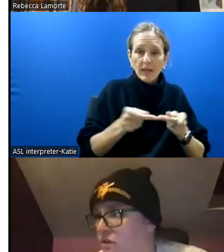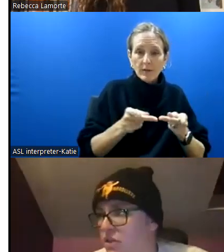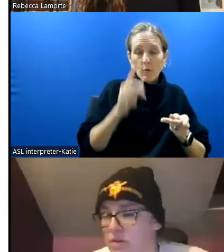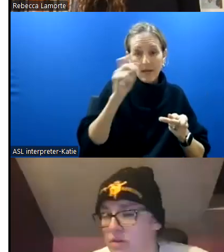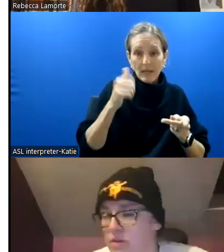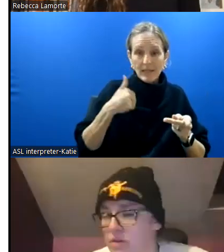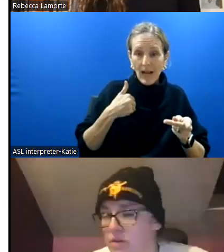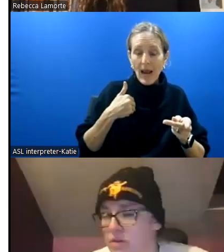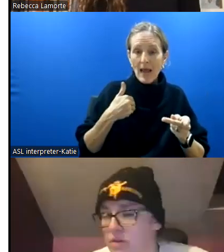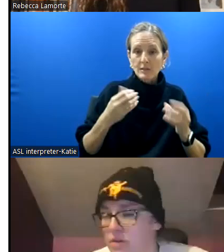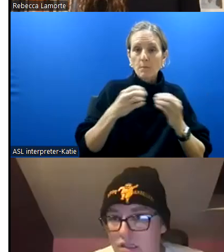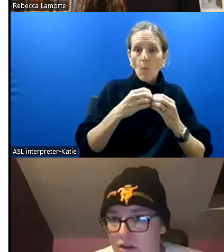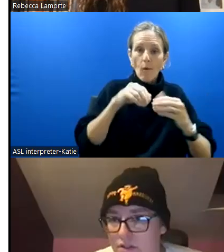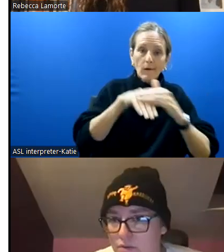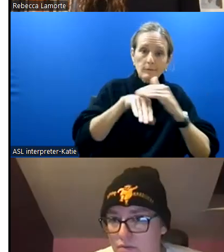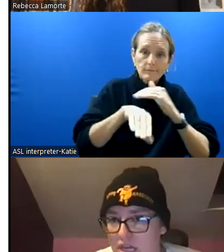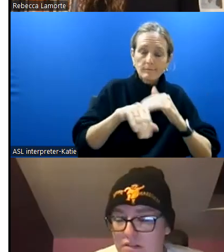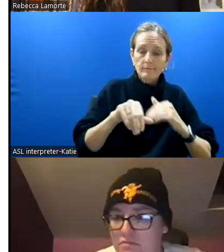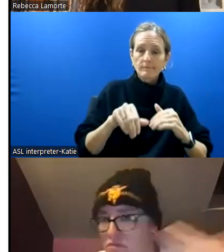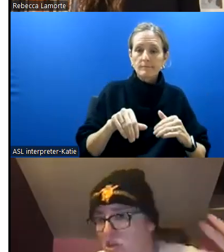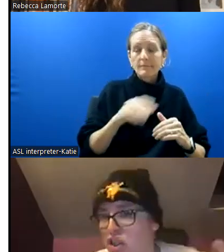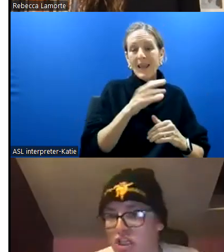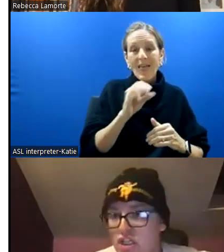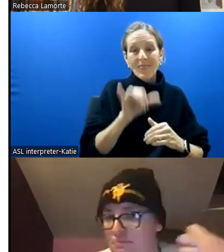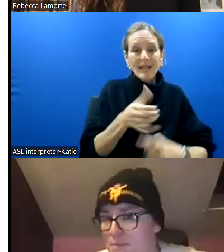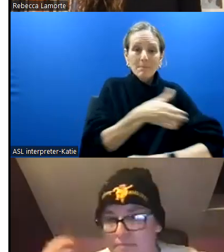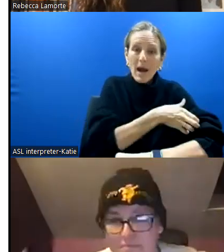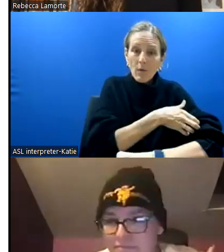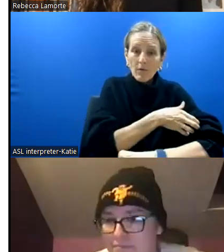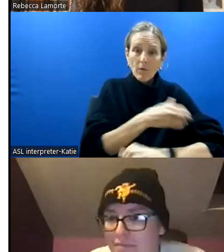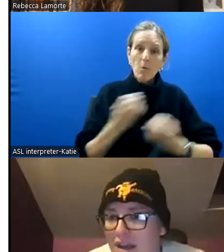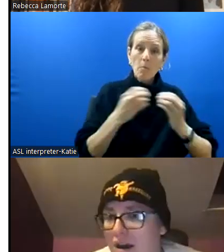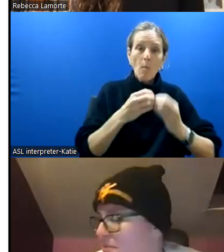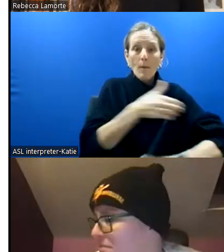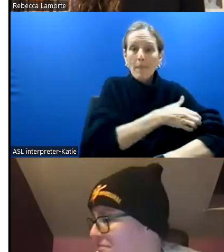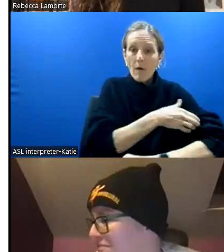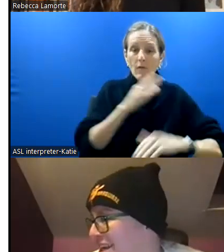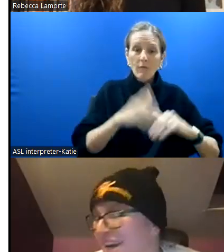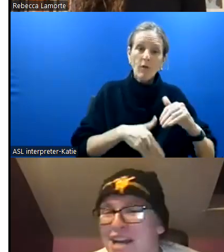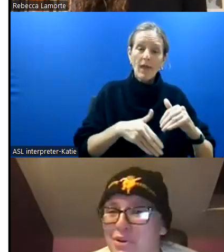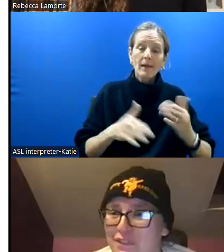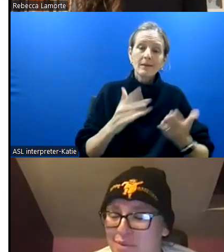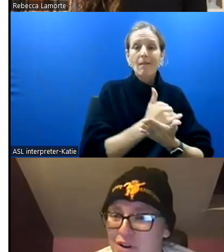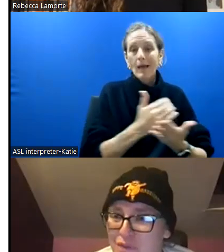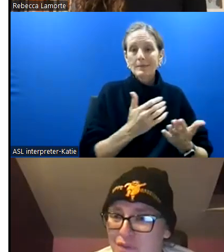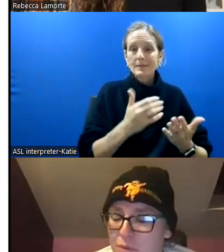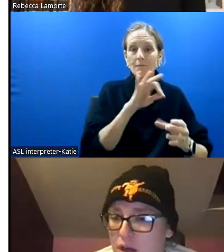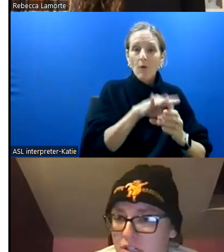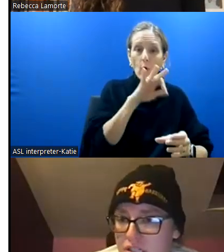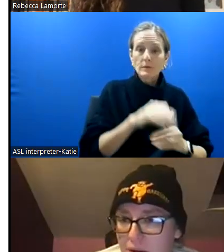in terms of getting votes also than just going for the more affordable options.